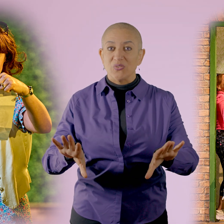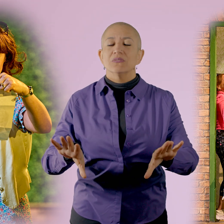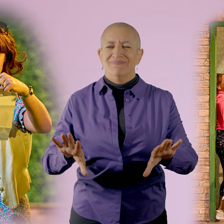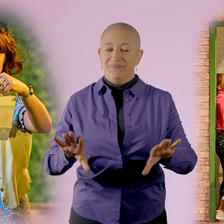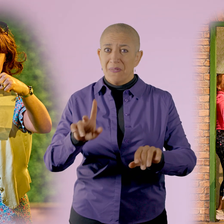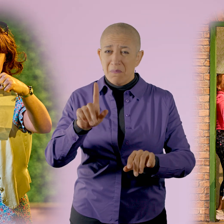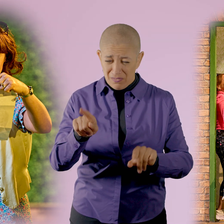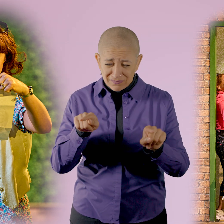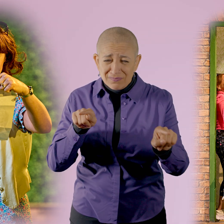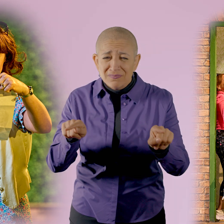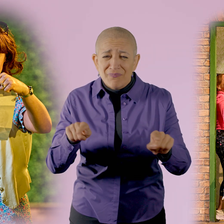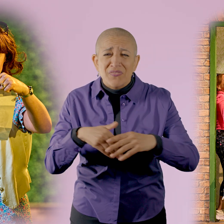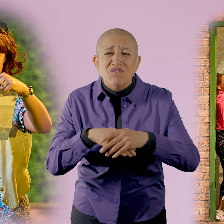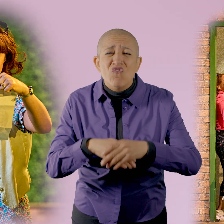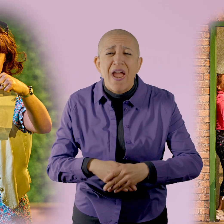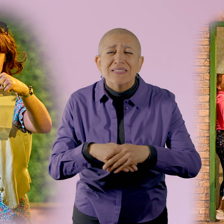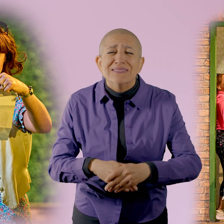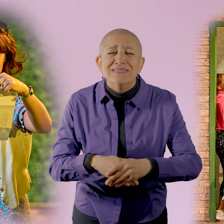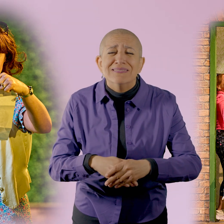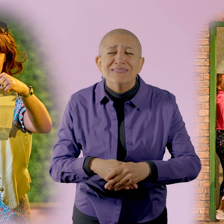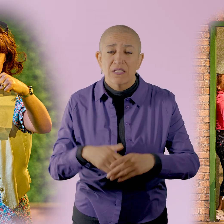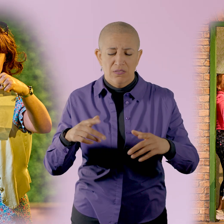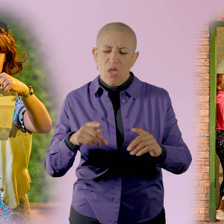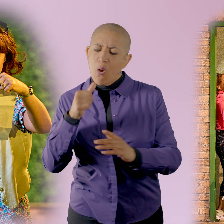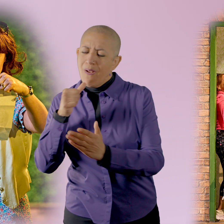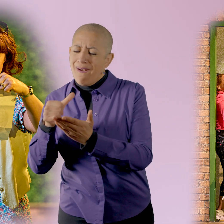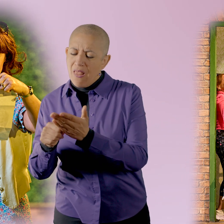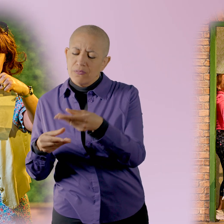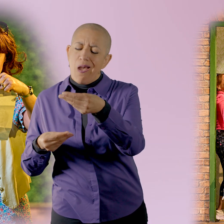But they realise what his scheme is and decide to play tricks on him